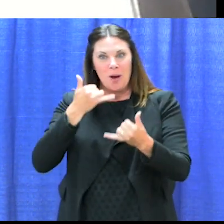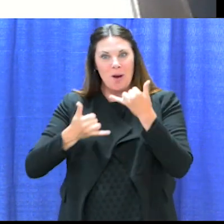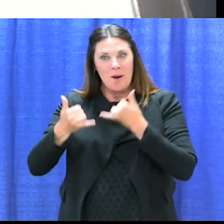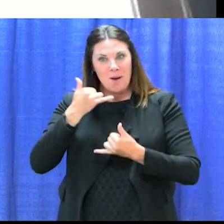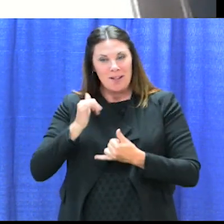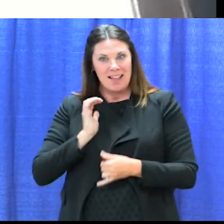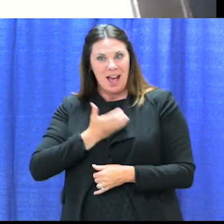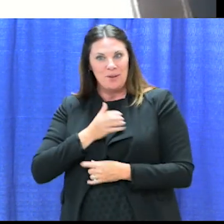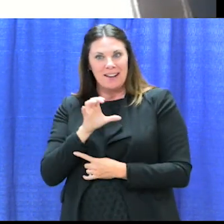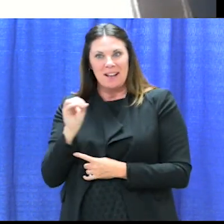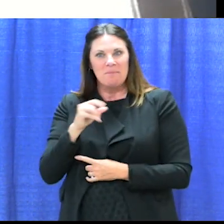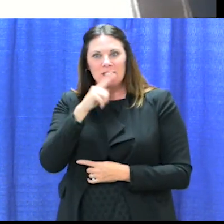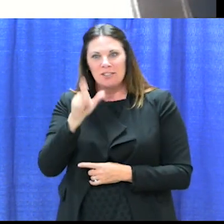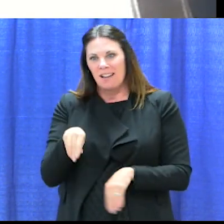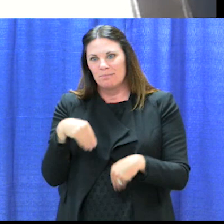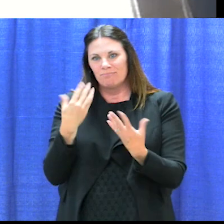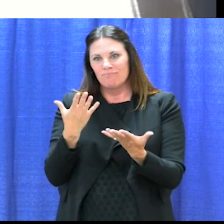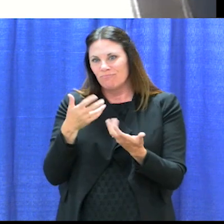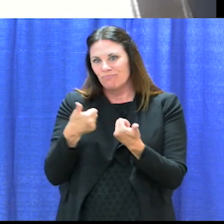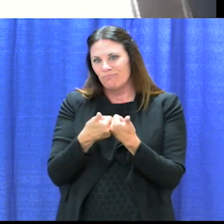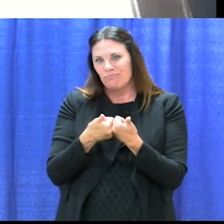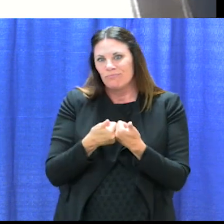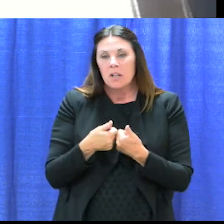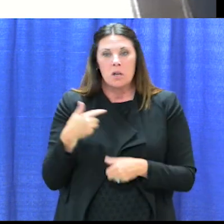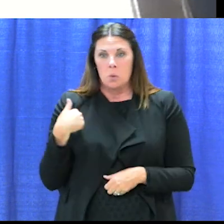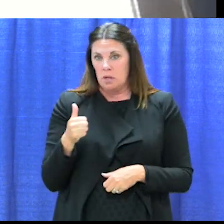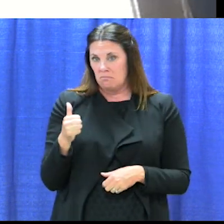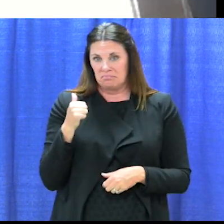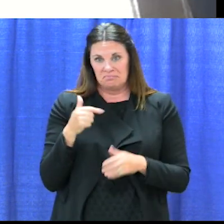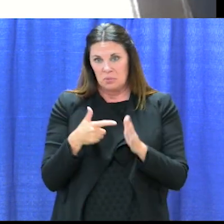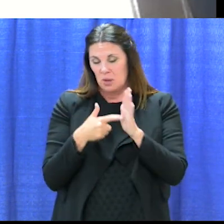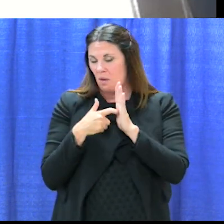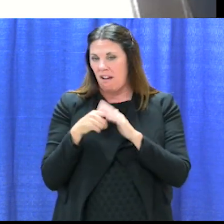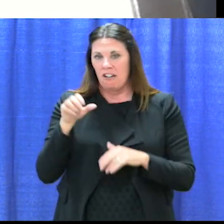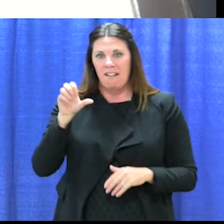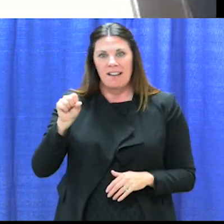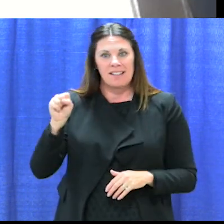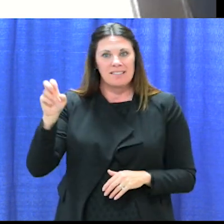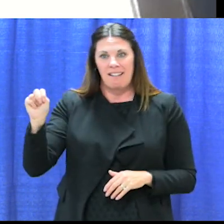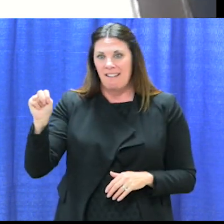And similarly with Social Security numbers we don't require those of folks so again that